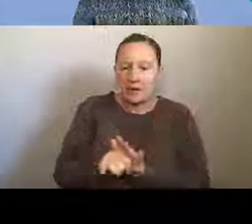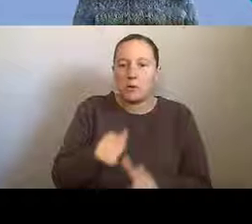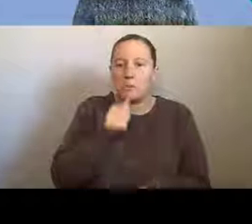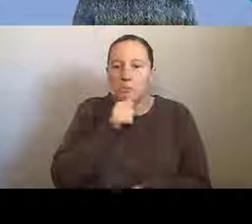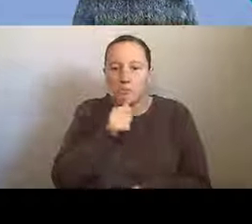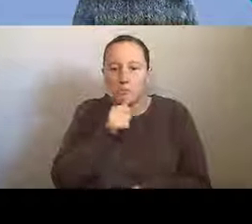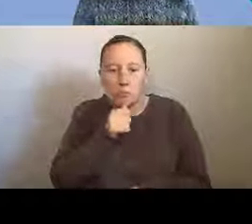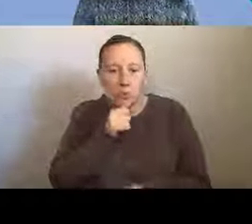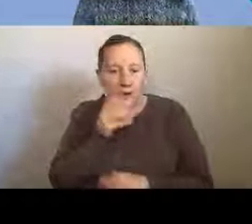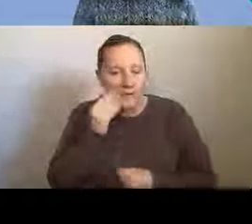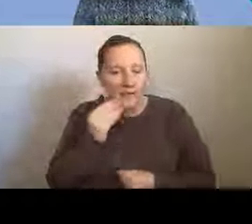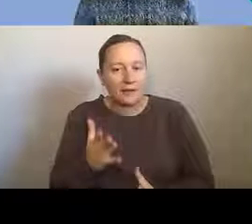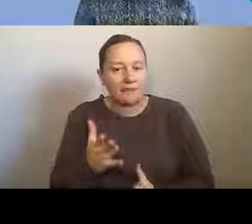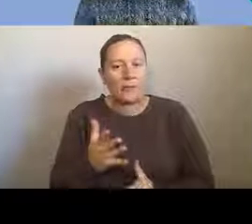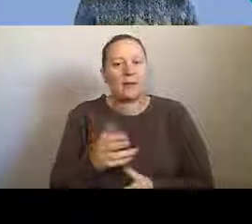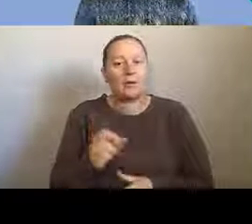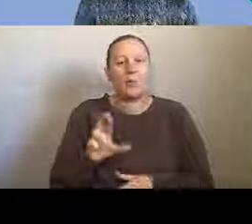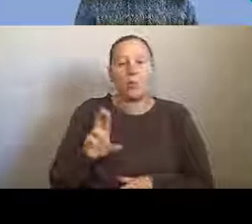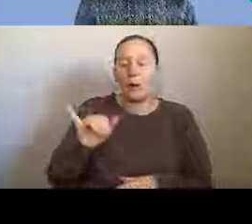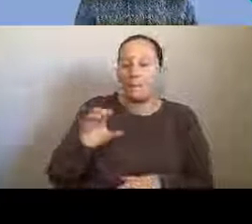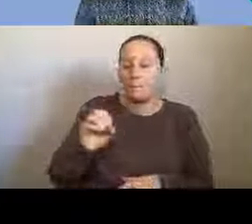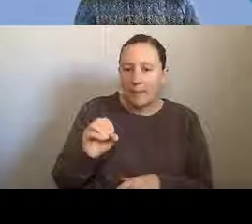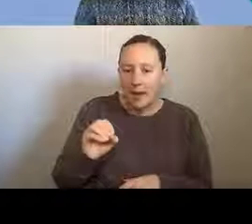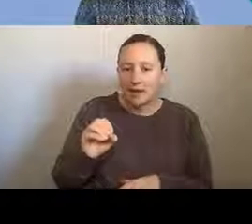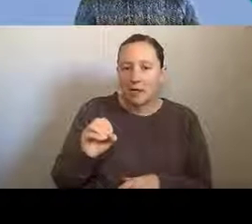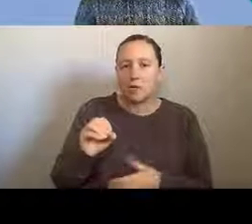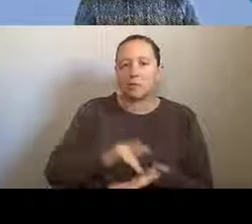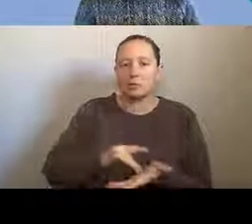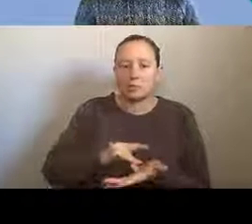or identifiable biospecimen that belong to living individuals.